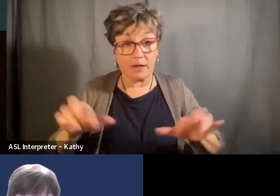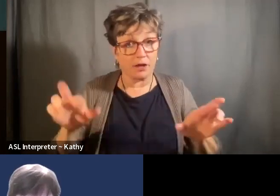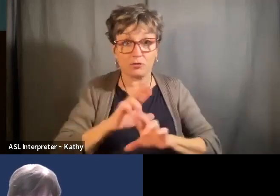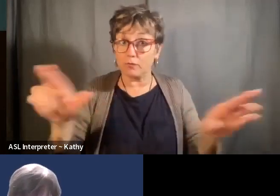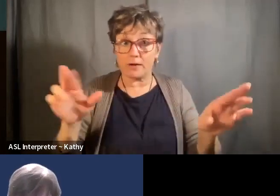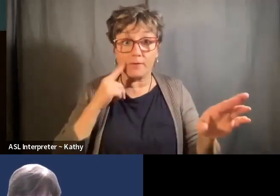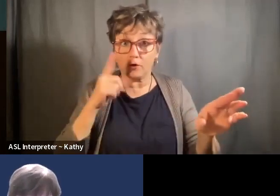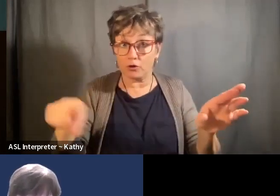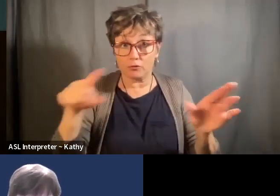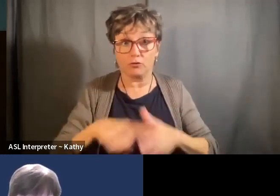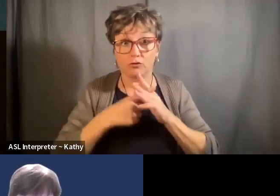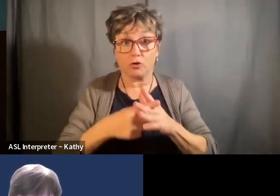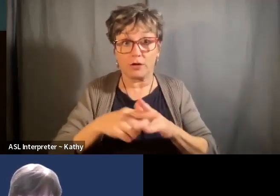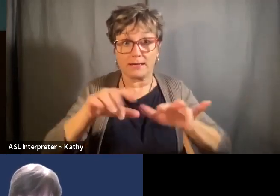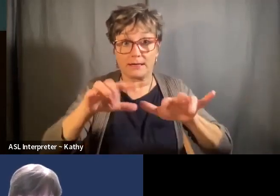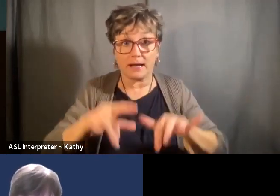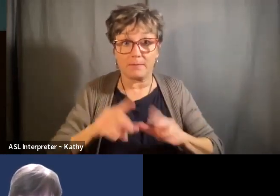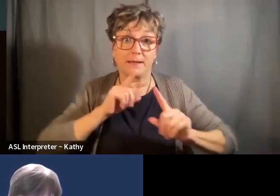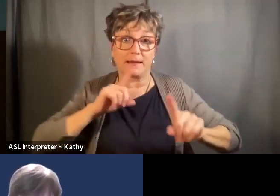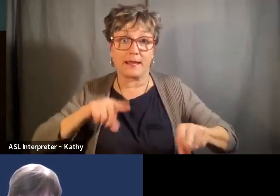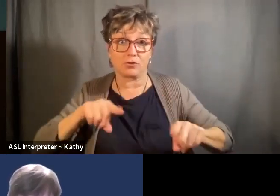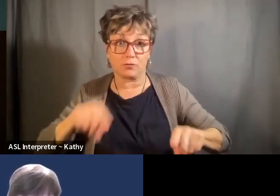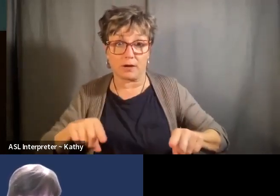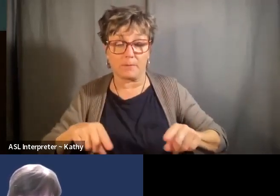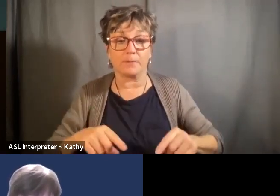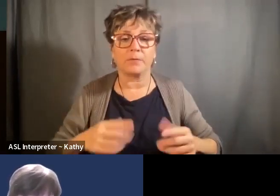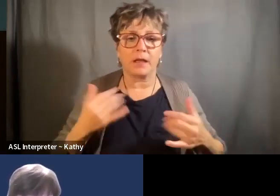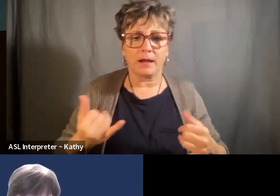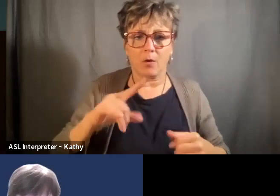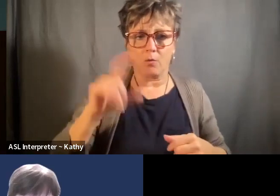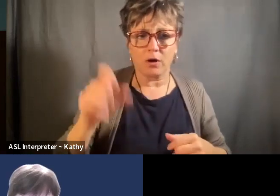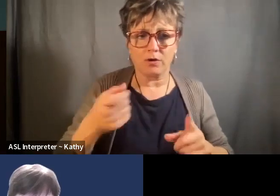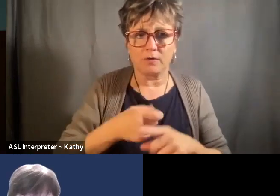So one question we have from Enrique, "Could we as